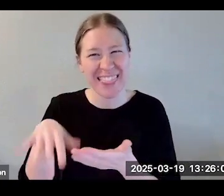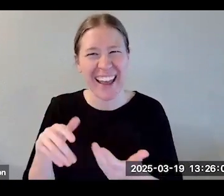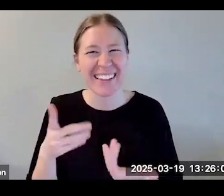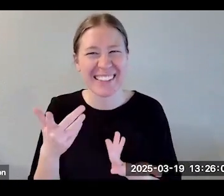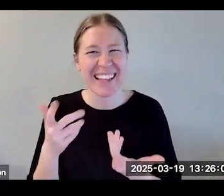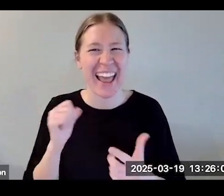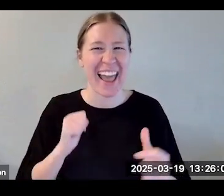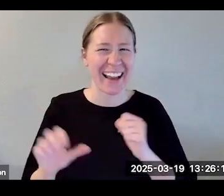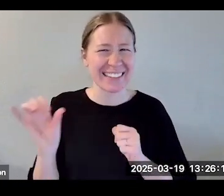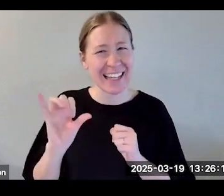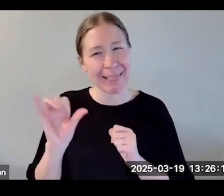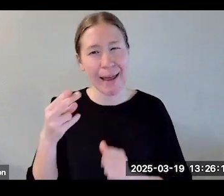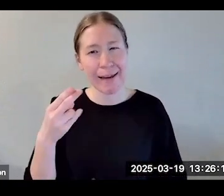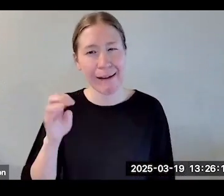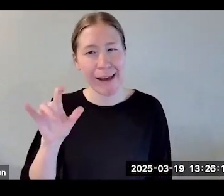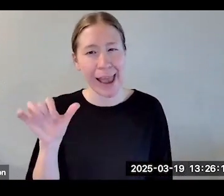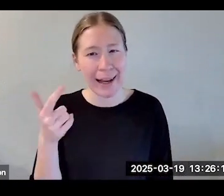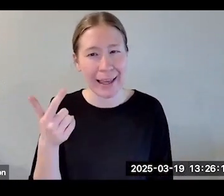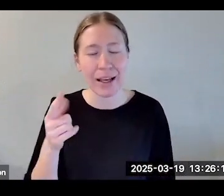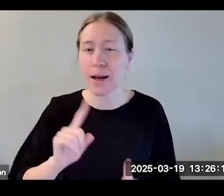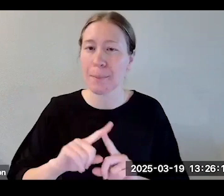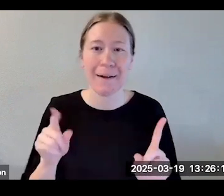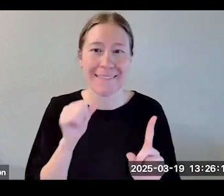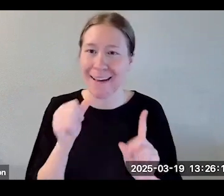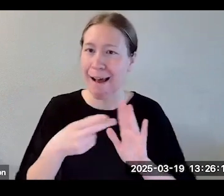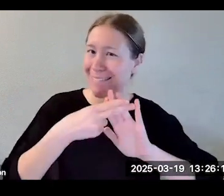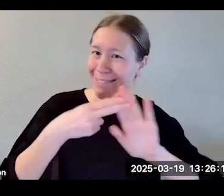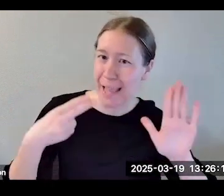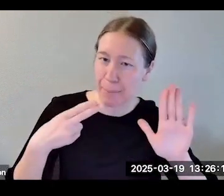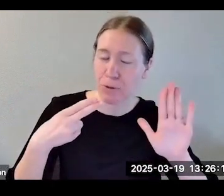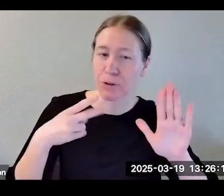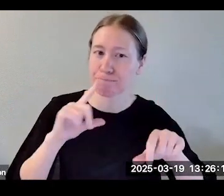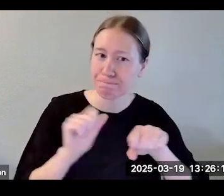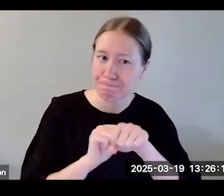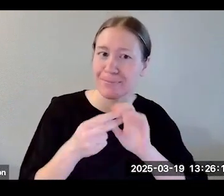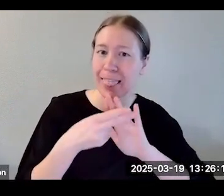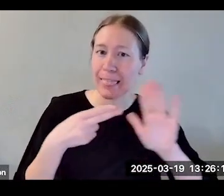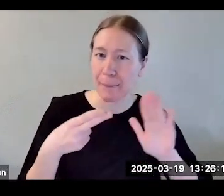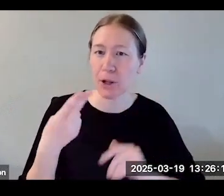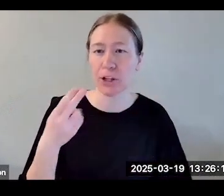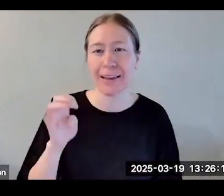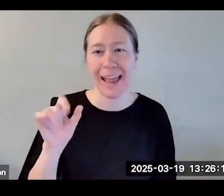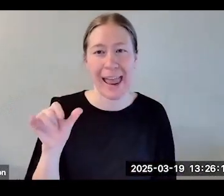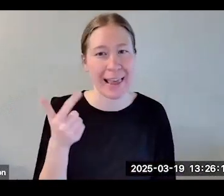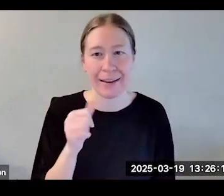but it is not tagged as a heading. So I'm gonna show you how we know this. So I'm highlighting this text,